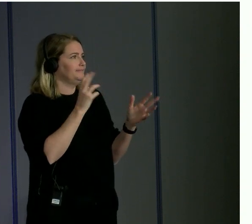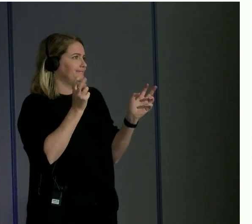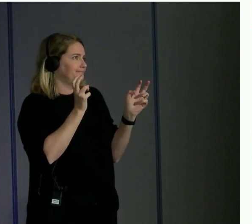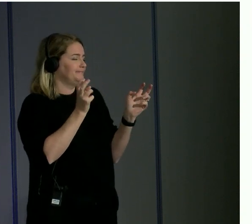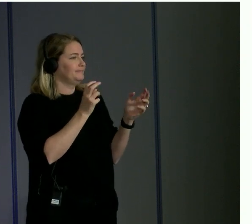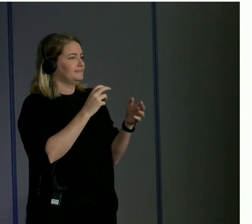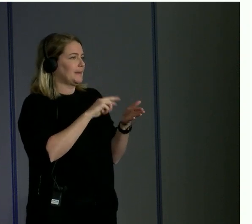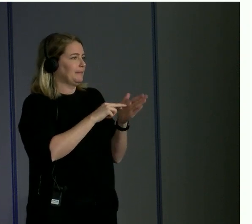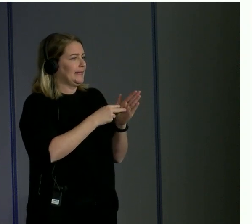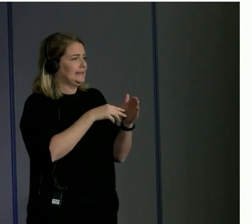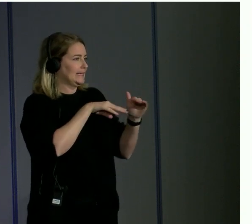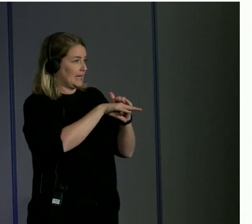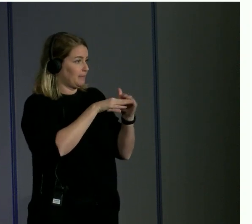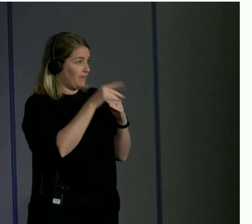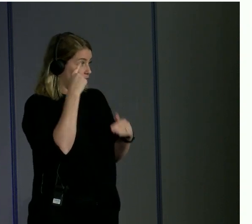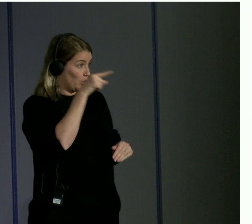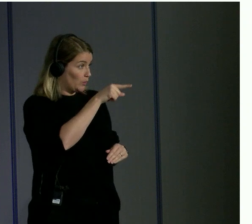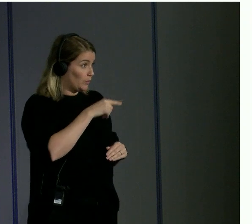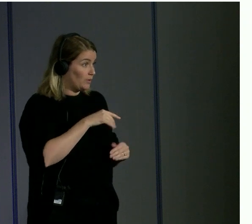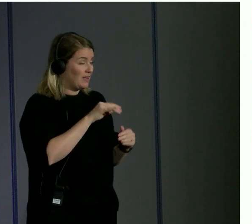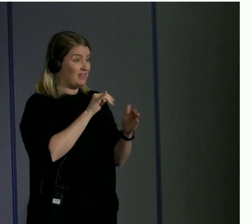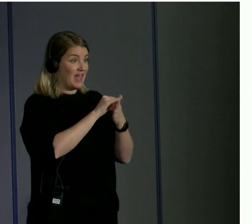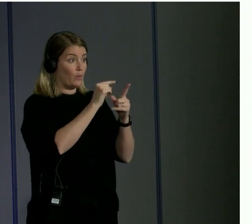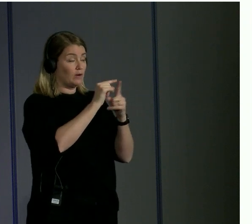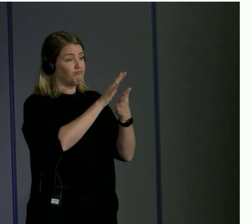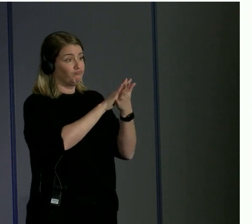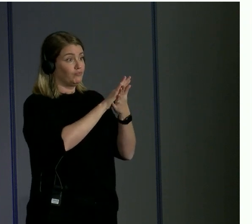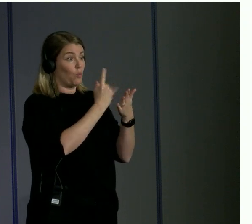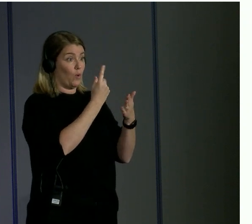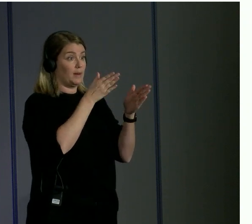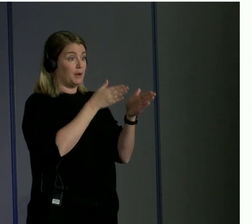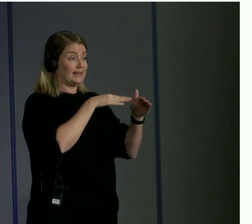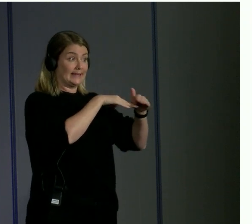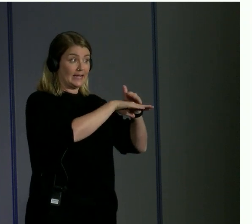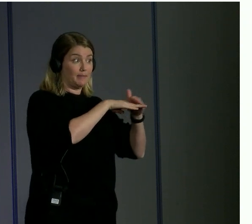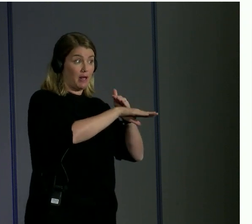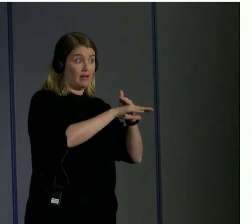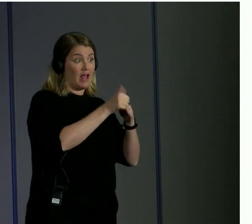Because it can be an ambiguous term. One person's accessibility can be another person's barrier.